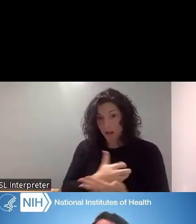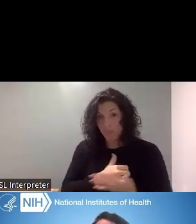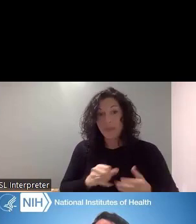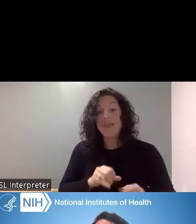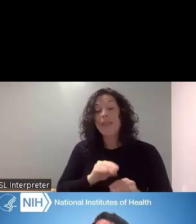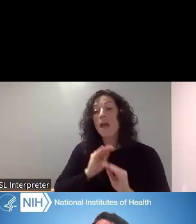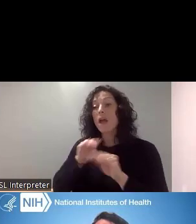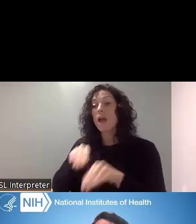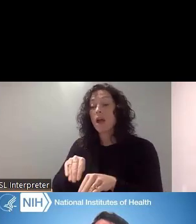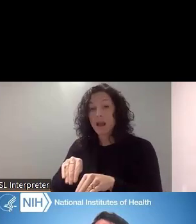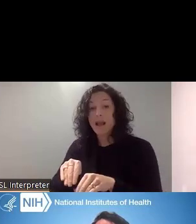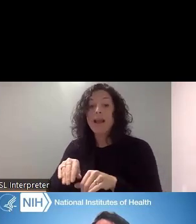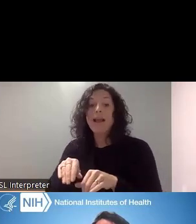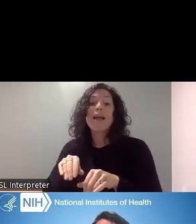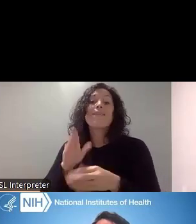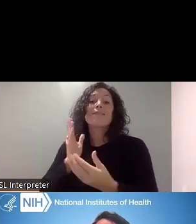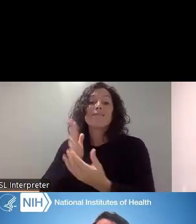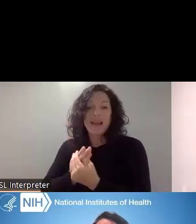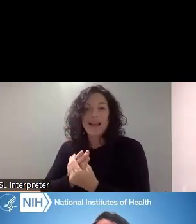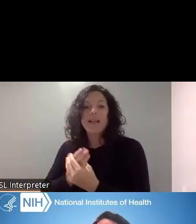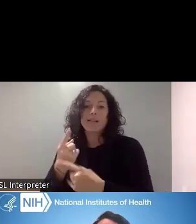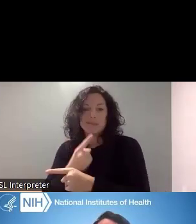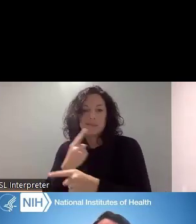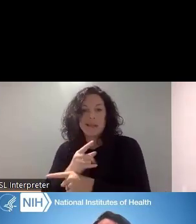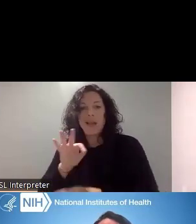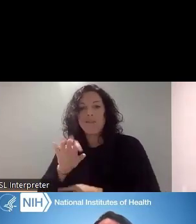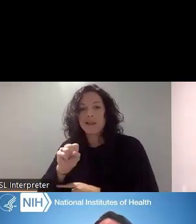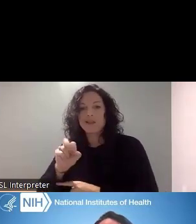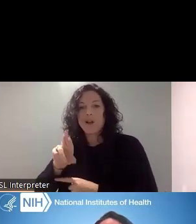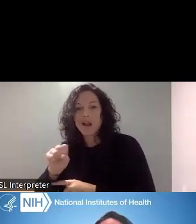so that NIH can have accurate data on our subaward recipients.